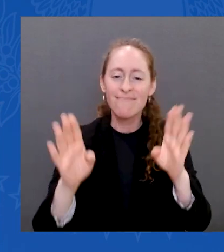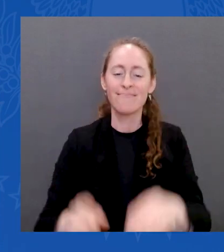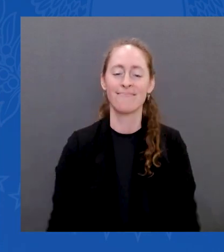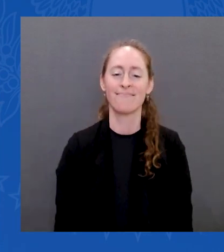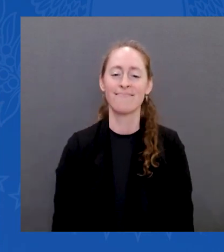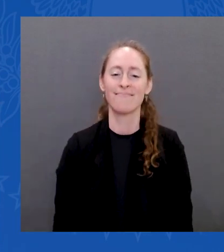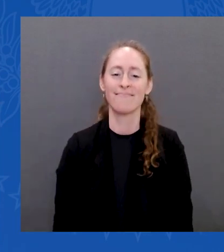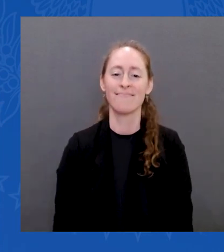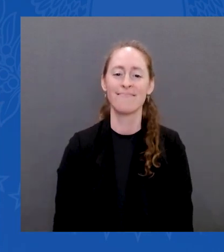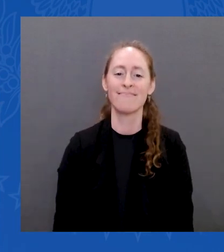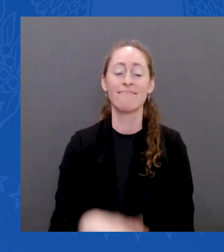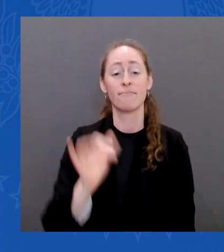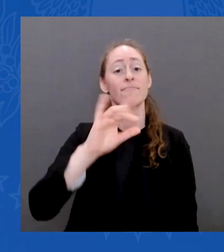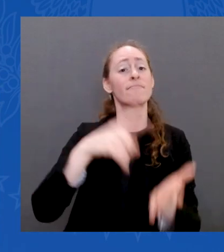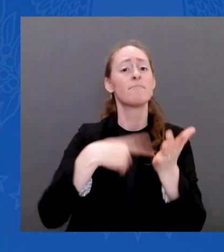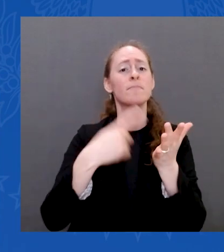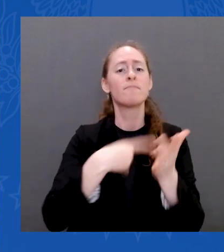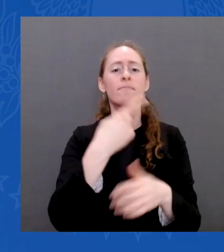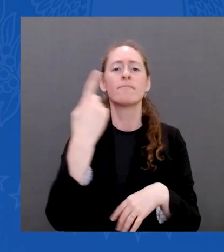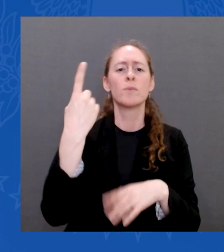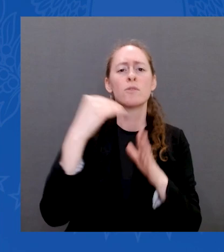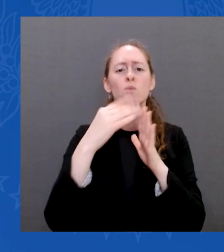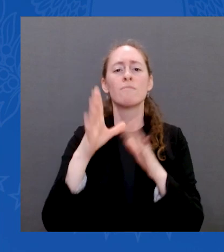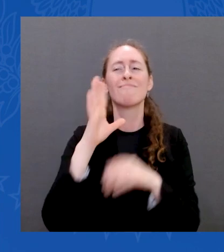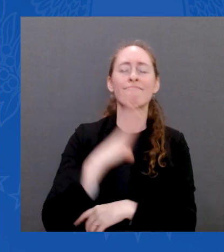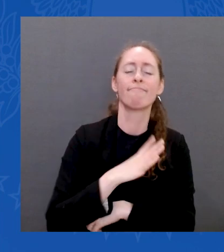It's how they know that you're telling the truth when you say,